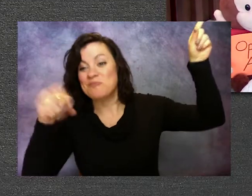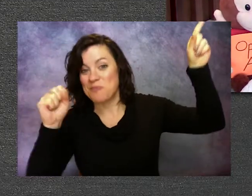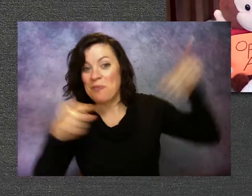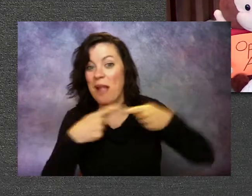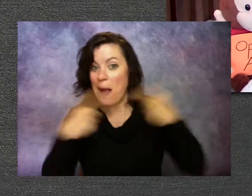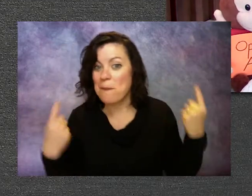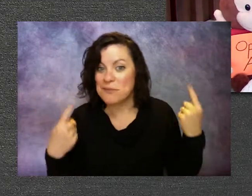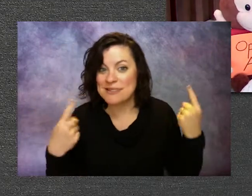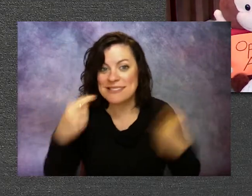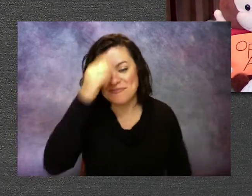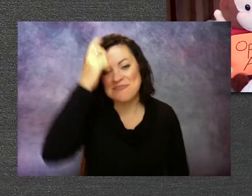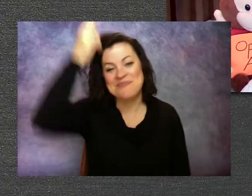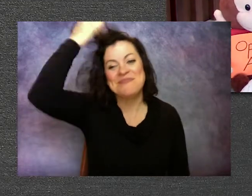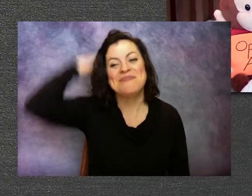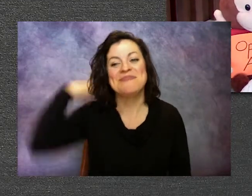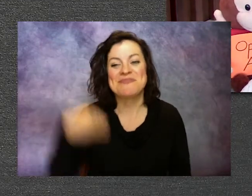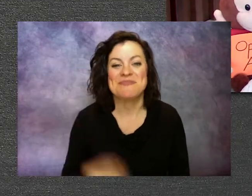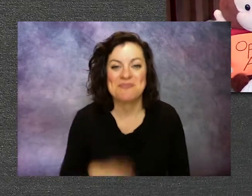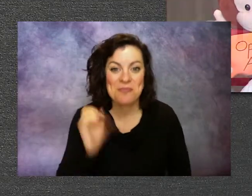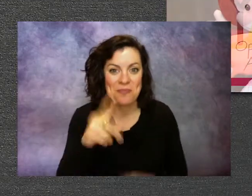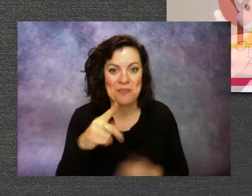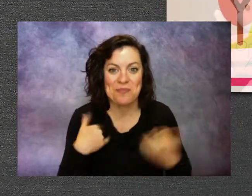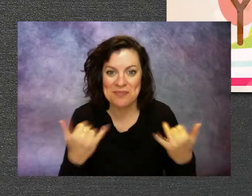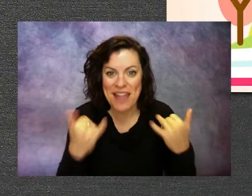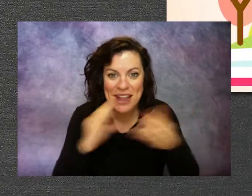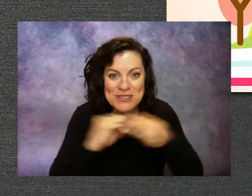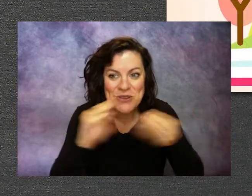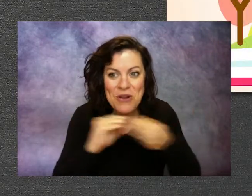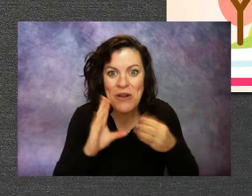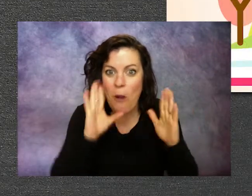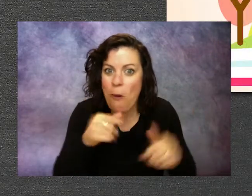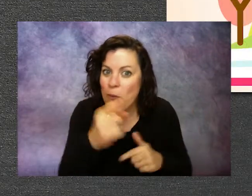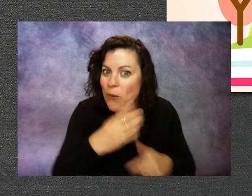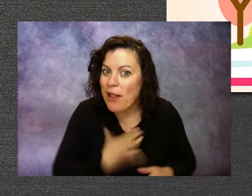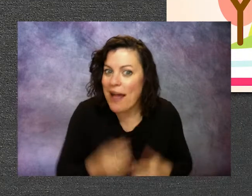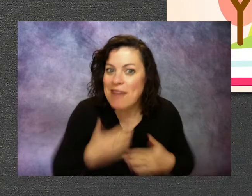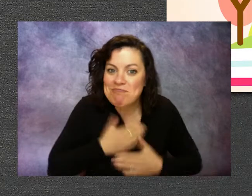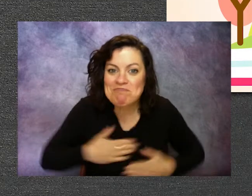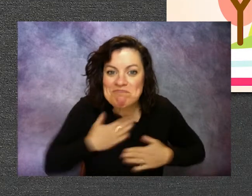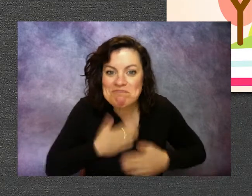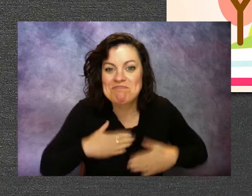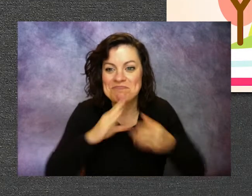I'm gonna share it with you right now. I hope you like it, too. "Harry the Dirty Dog".